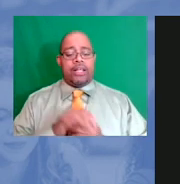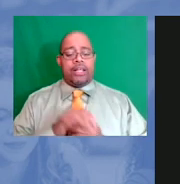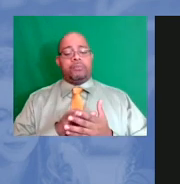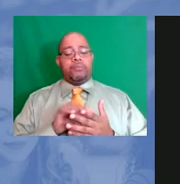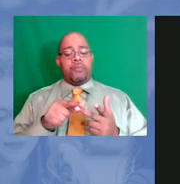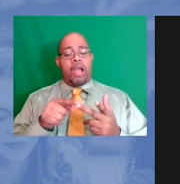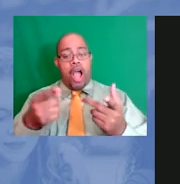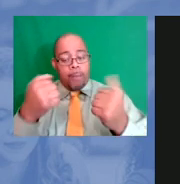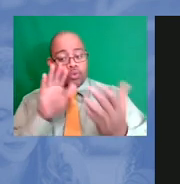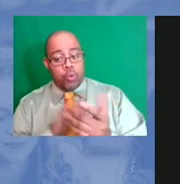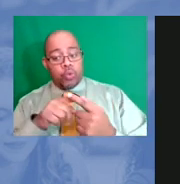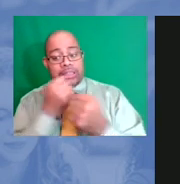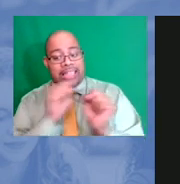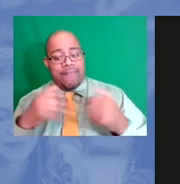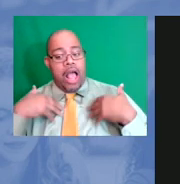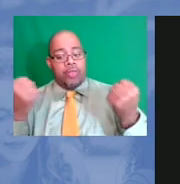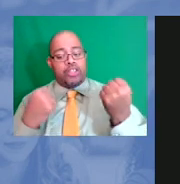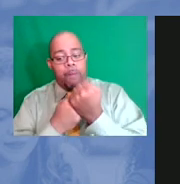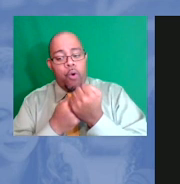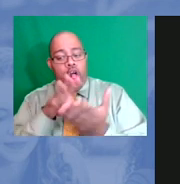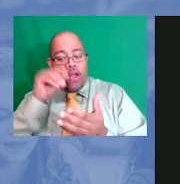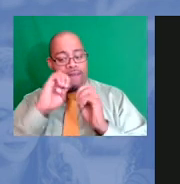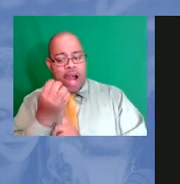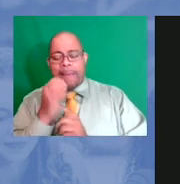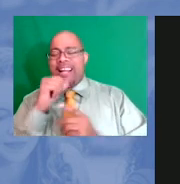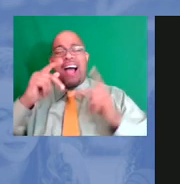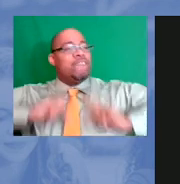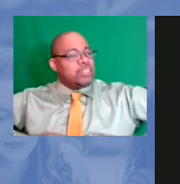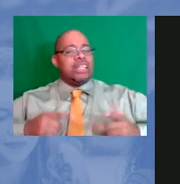HEALTHY AND SUPPORTIVE LEARNING ENVIRONMENT NOT JUST PHYSICALLY OR TALKED A LOT ABOUT